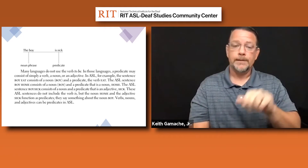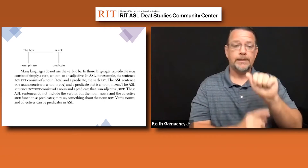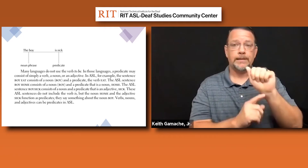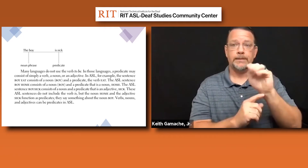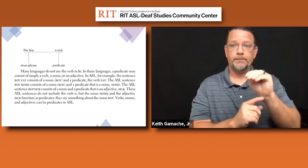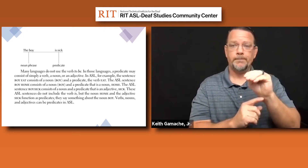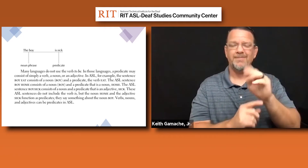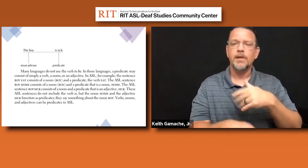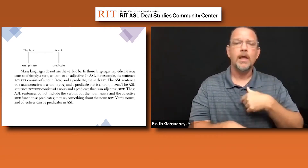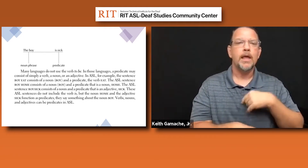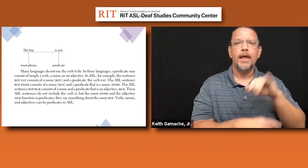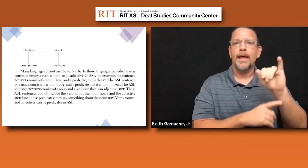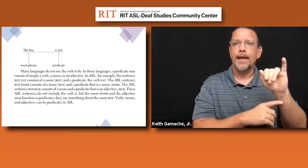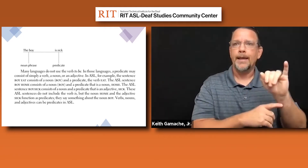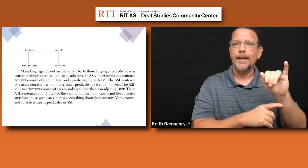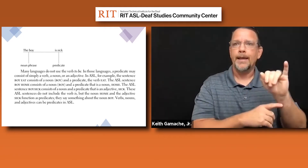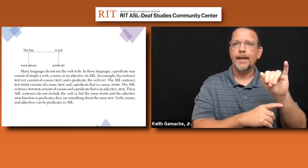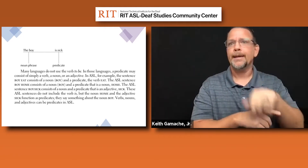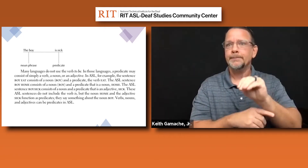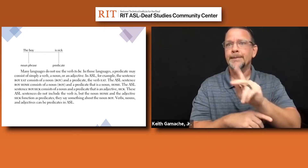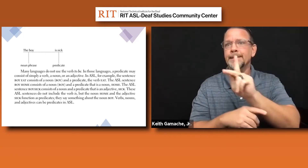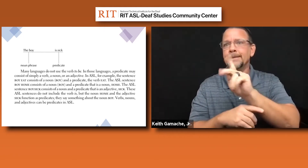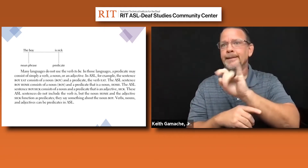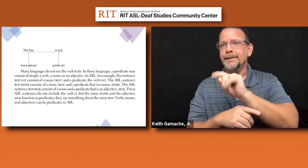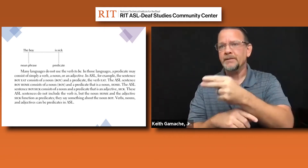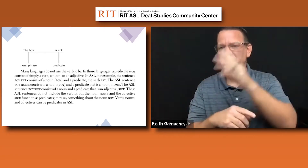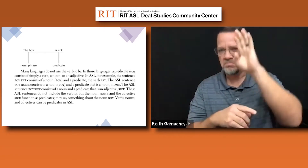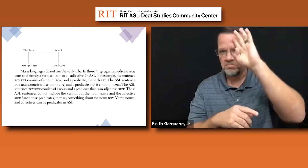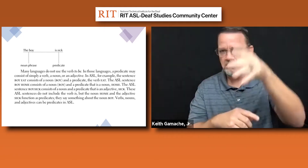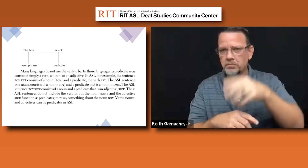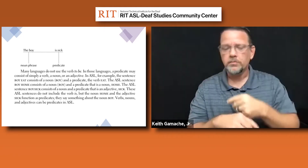When you think of "I am Keith," as an example--